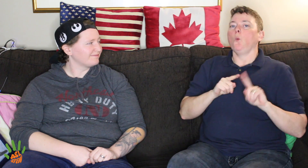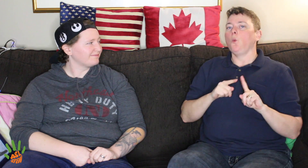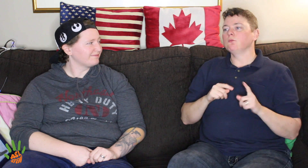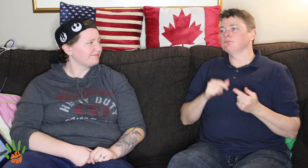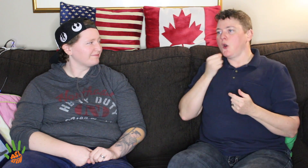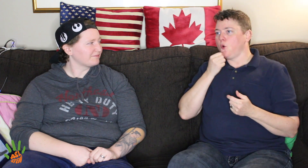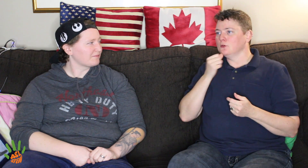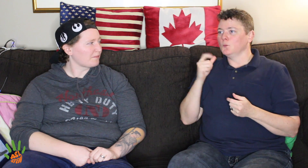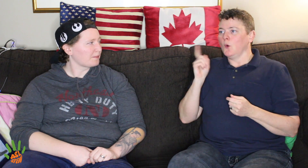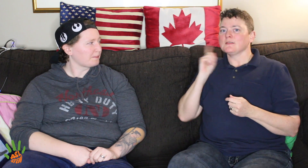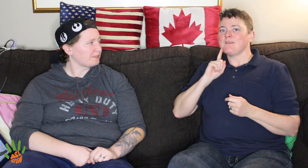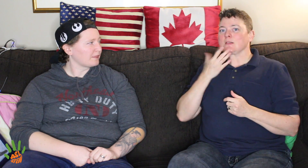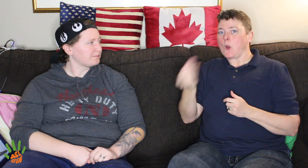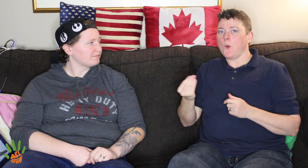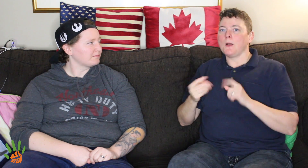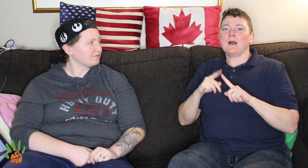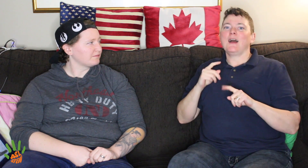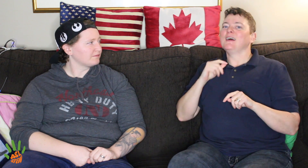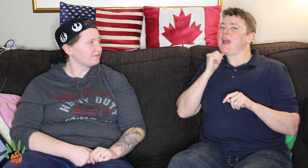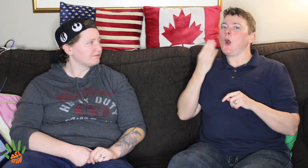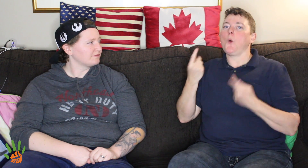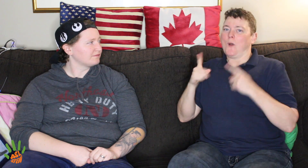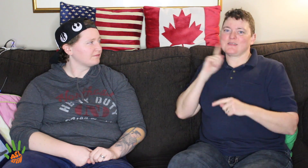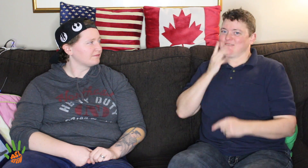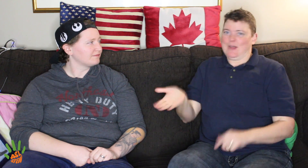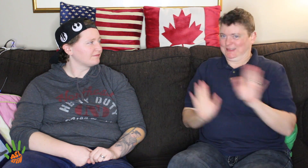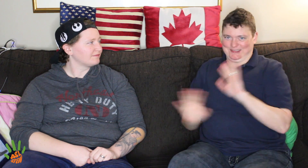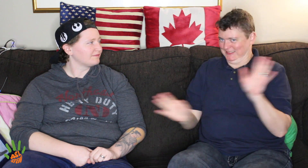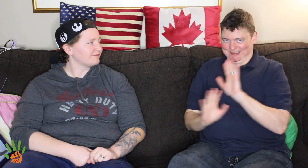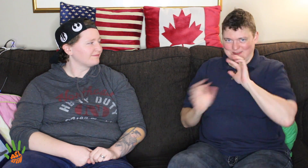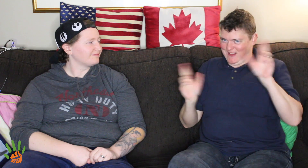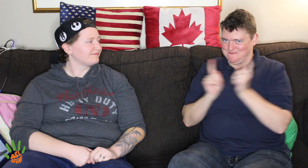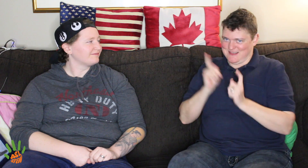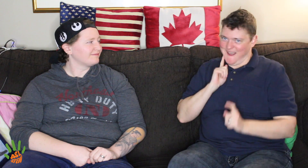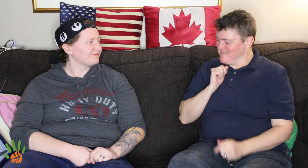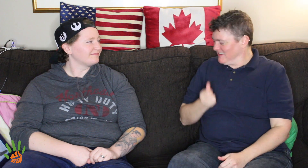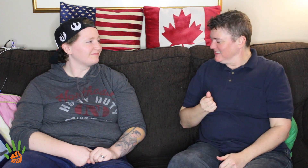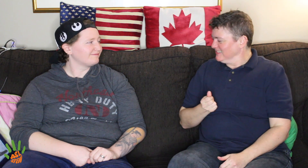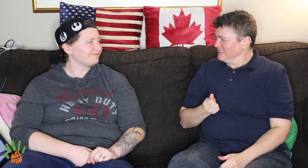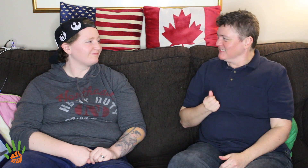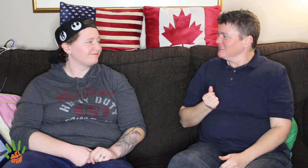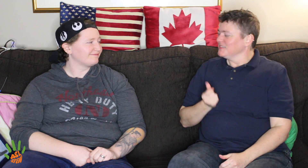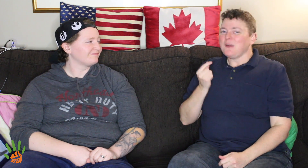I was starting to find where different Deaf girls would go. I didn't really go. I wasn't ready to meet anyone yet!